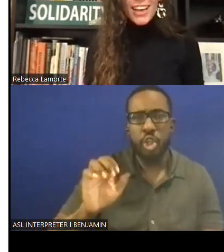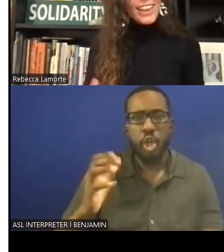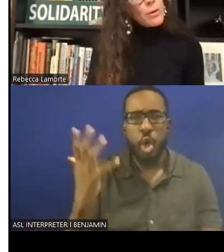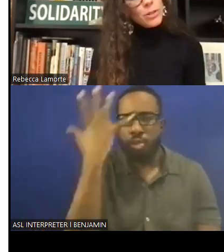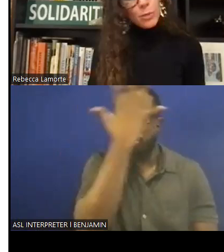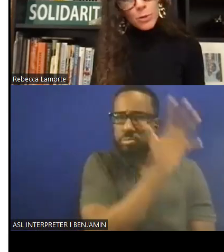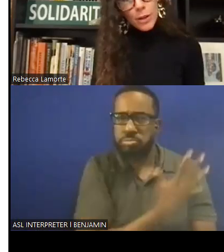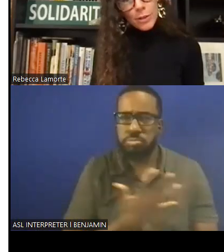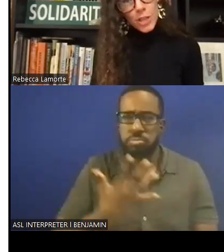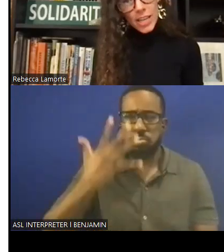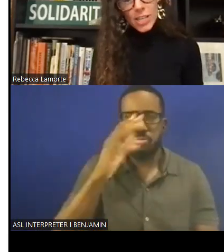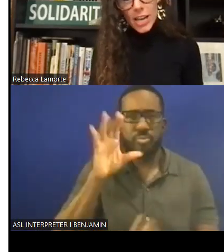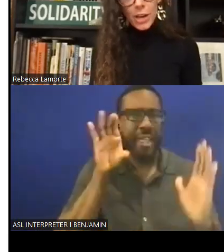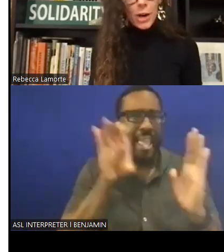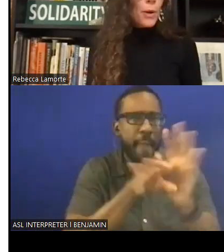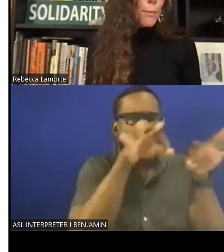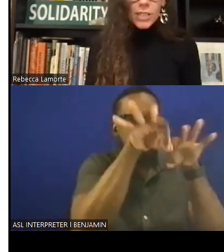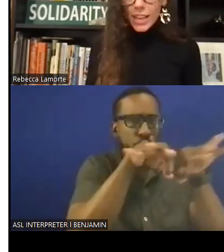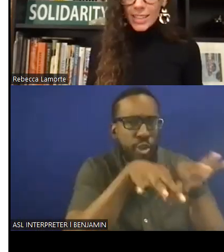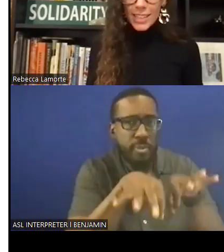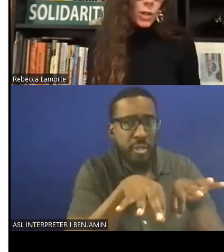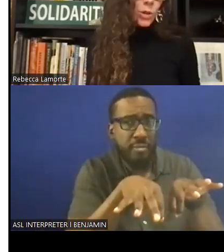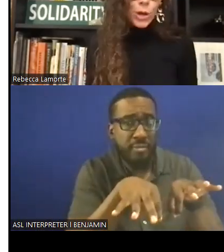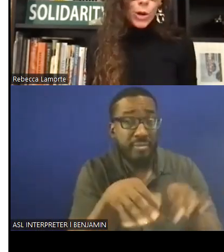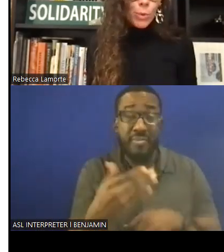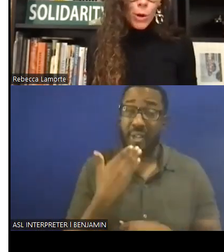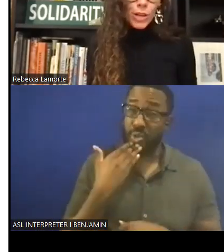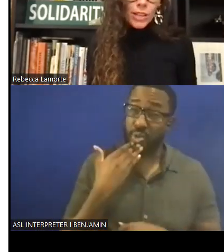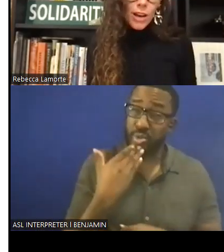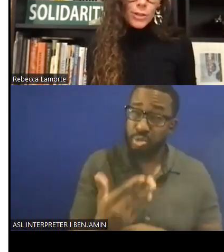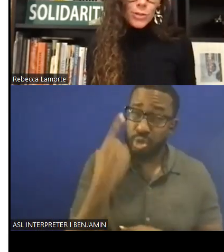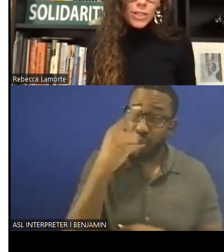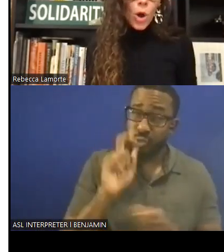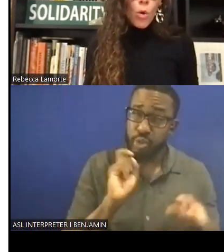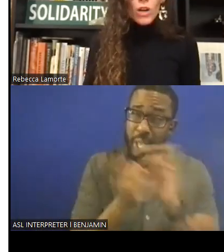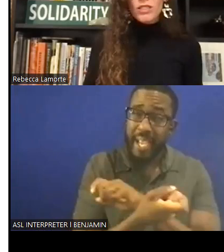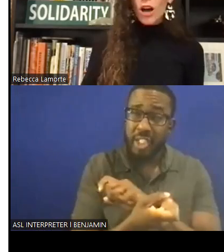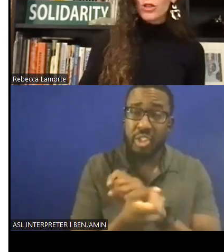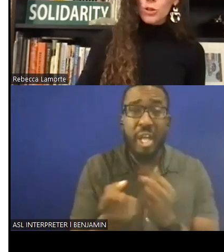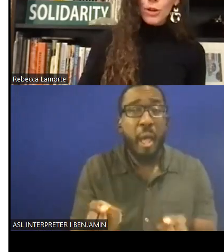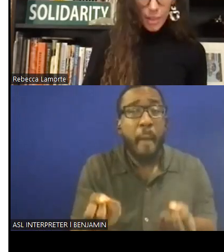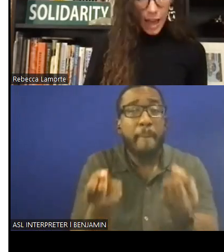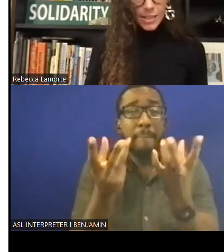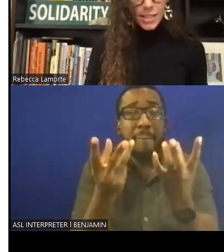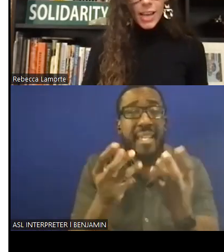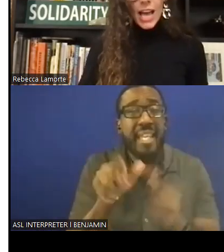That was a blueprint for change down there. Most candidates, including her opponent in the governor's race, was not doing that.